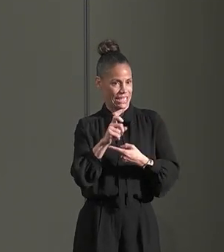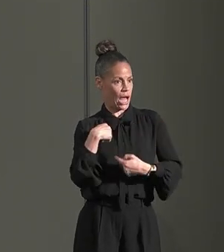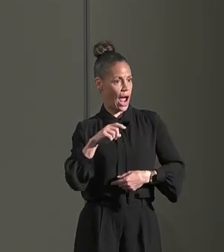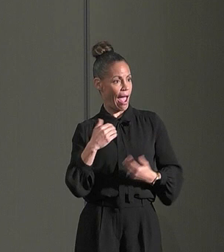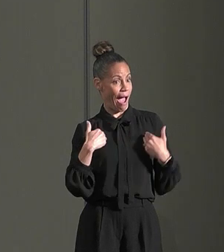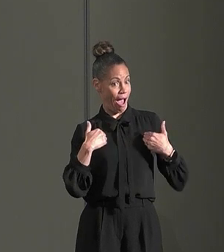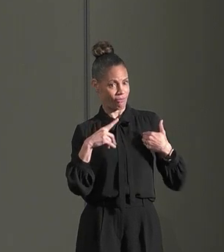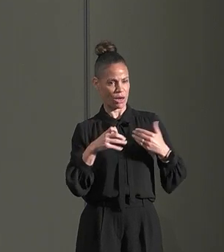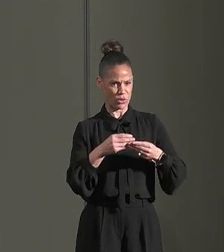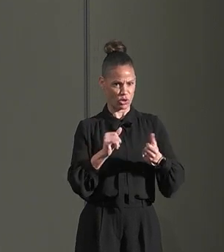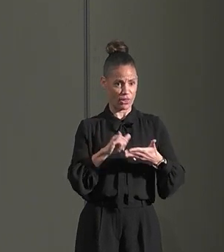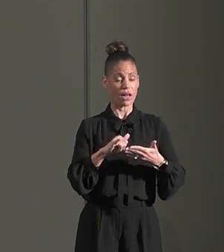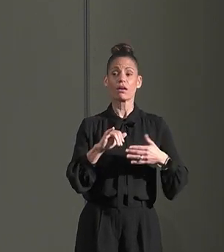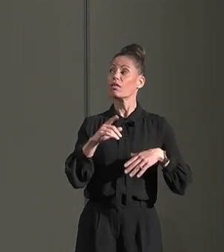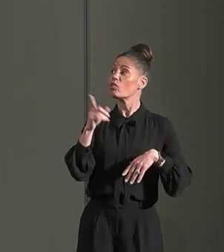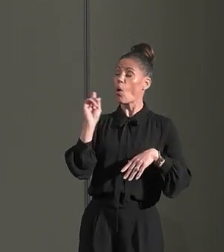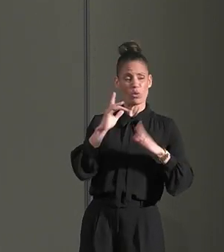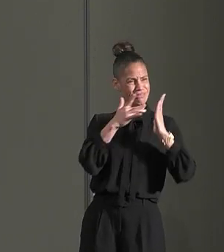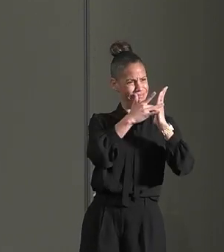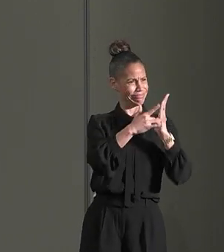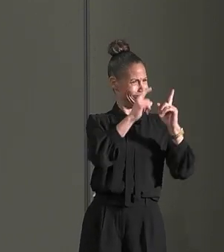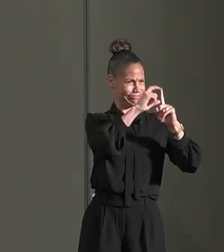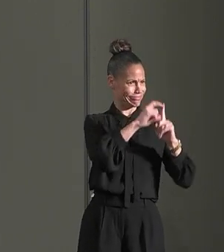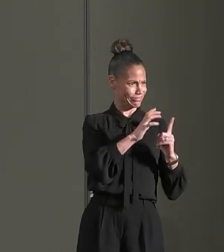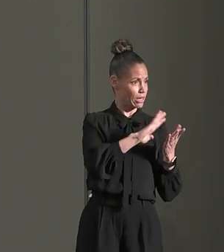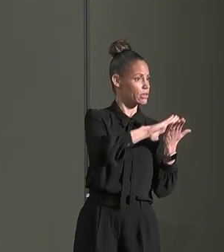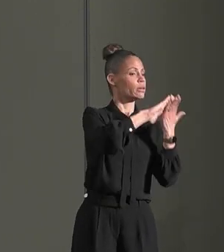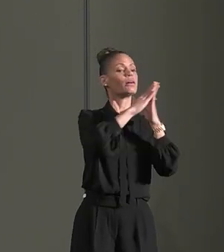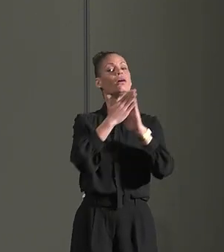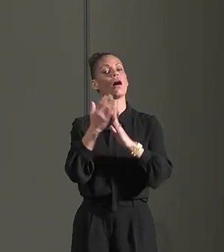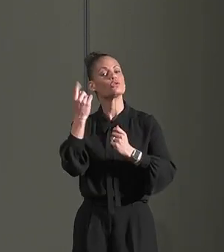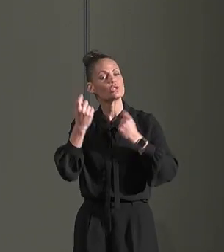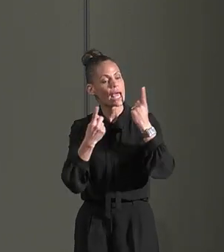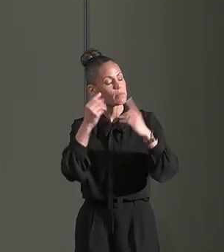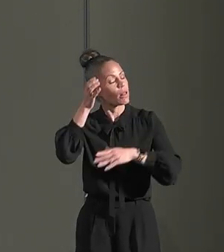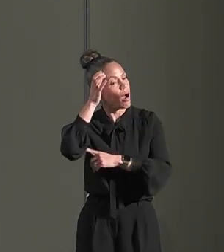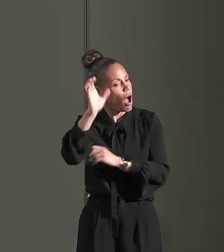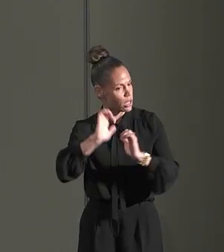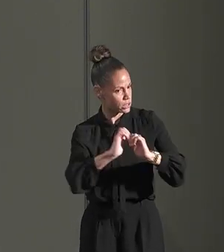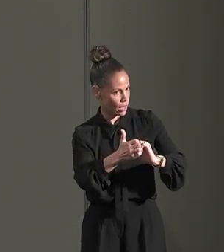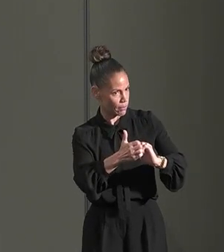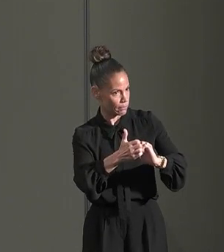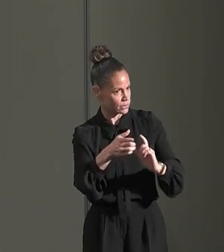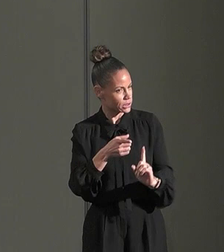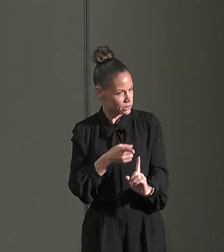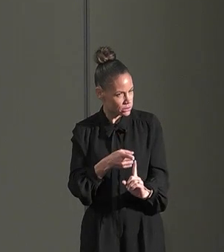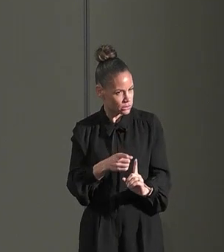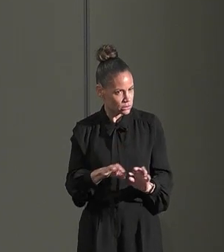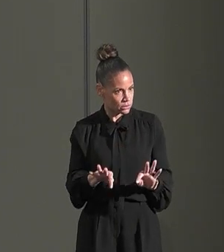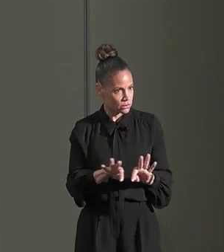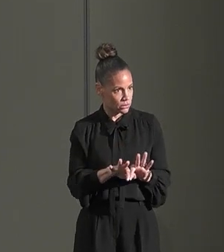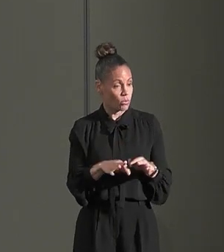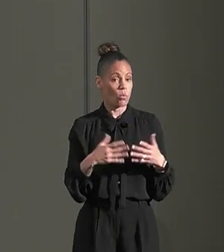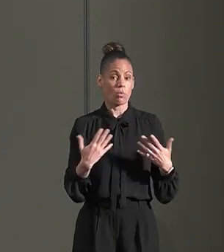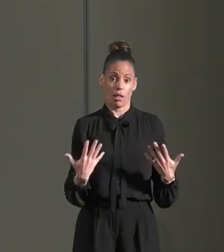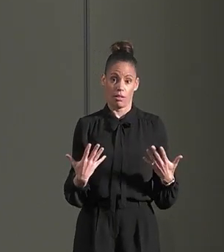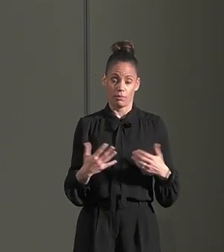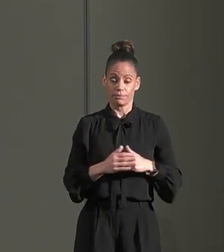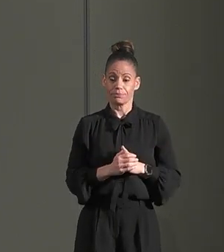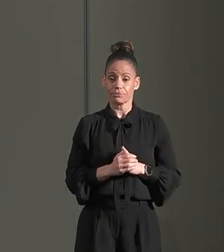How do we take the technical terms and transform into understandable concepts? Well, access mode